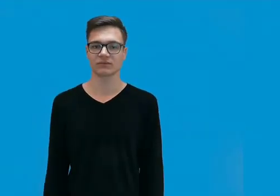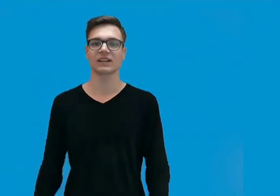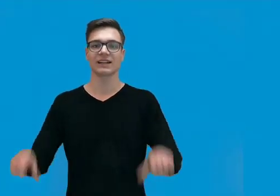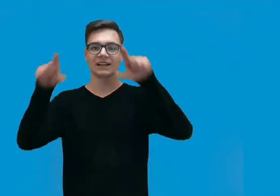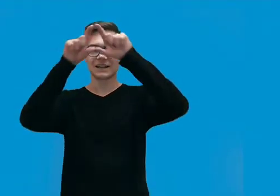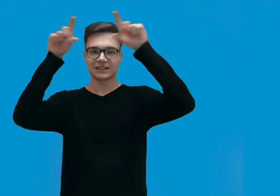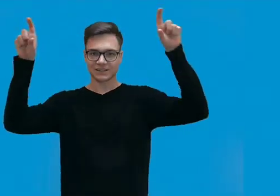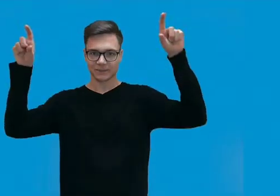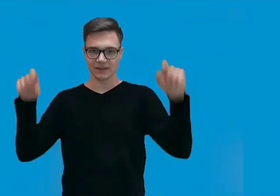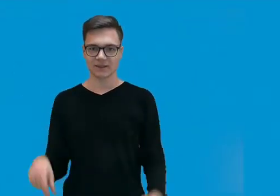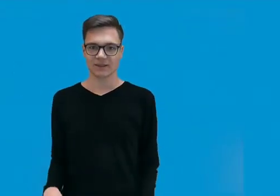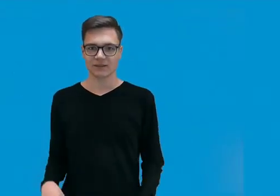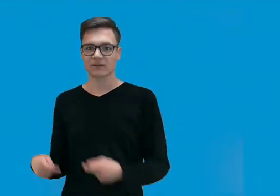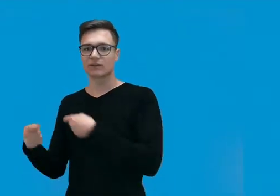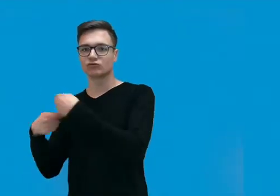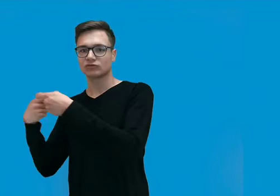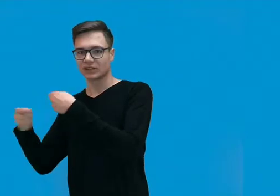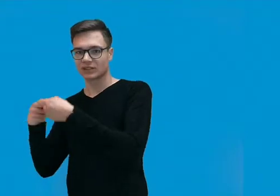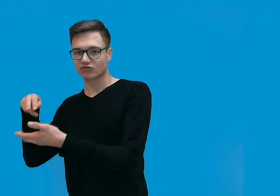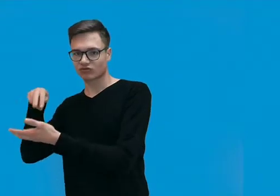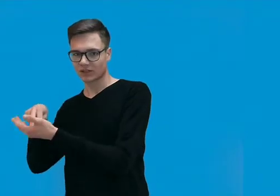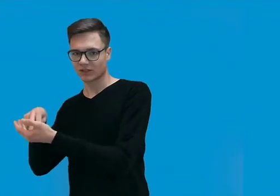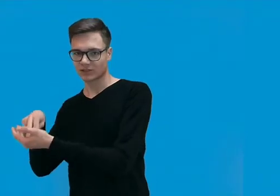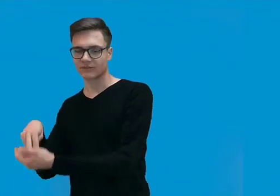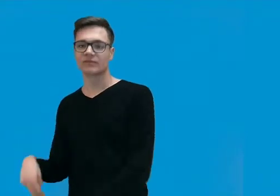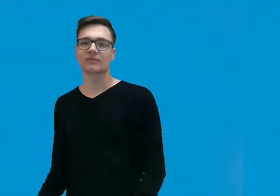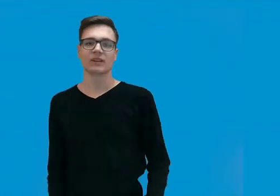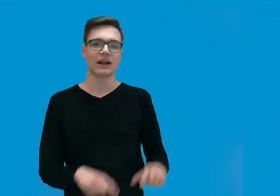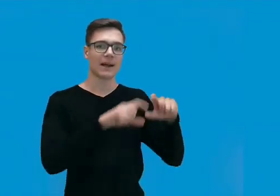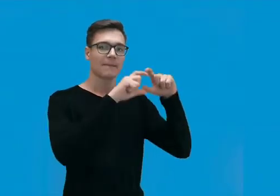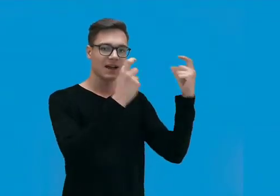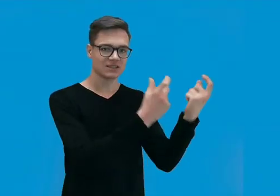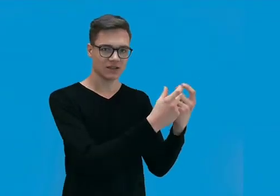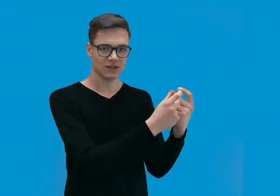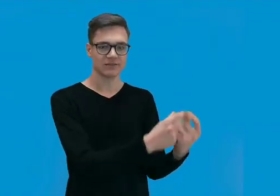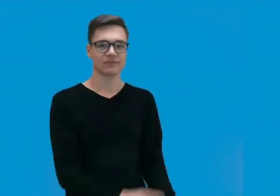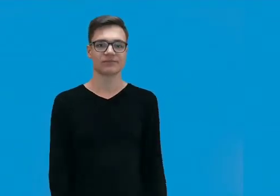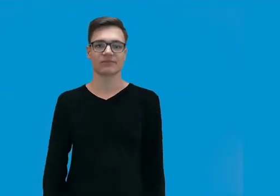Office and advisory board